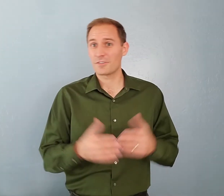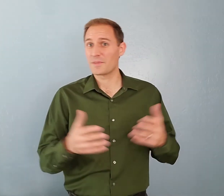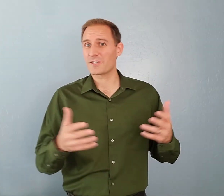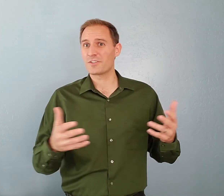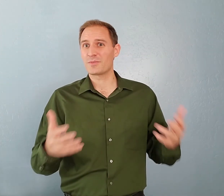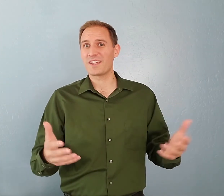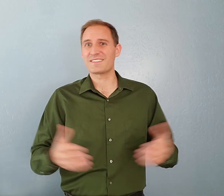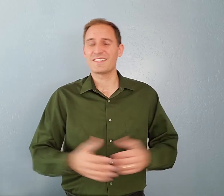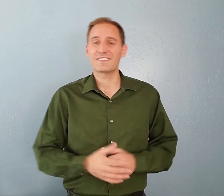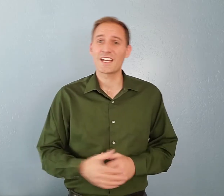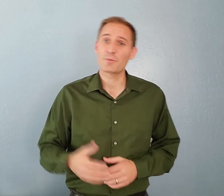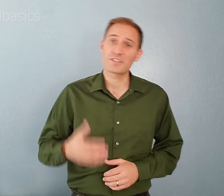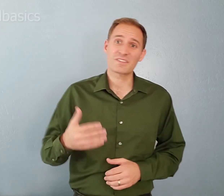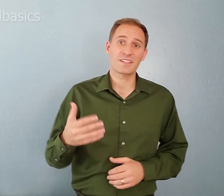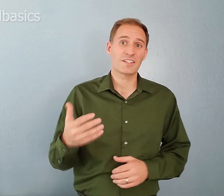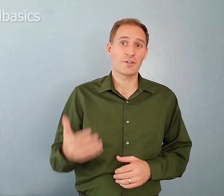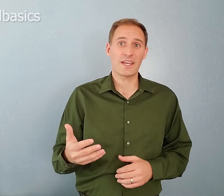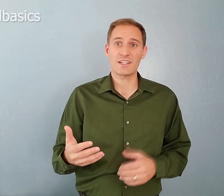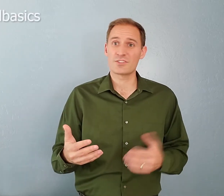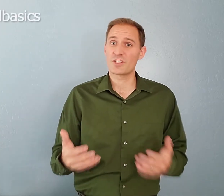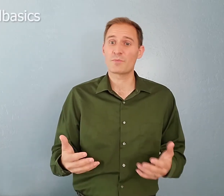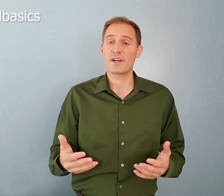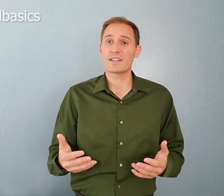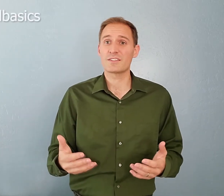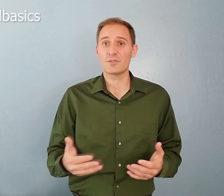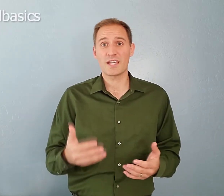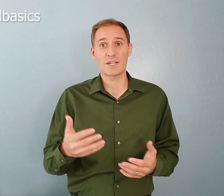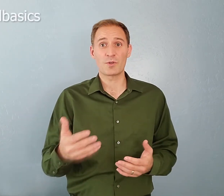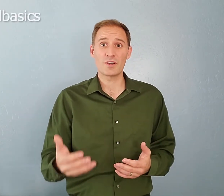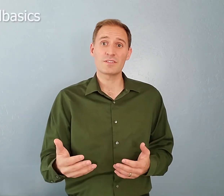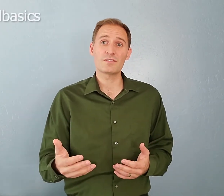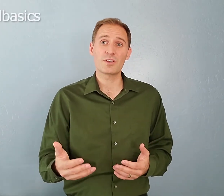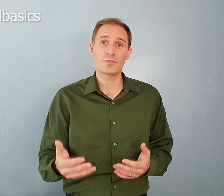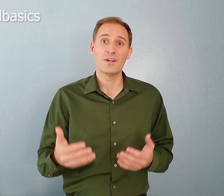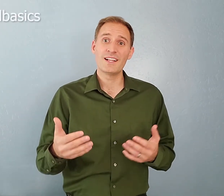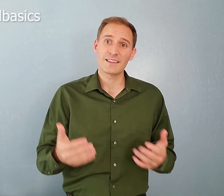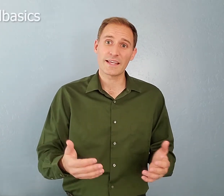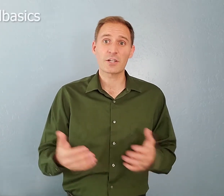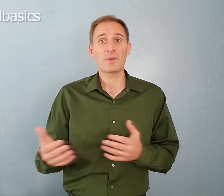So, I'm not going to waste any time, we're just going to go ahead and jump right into it and I'm going to go letter by